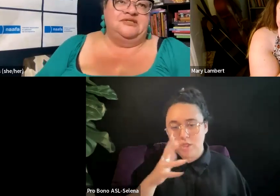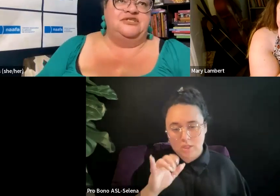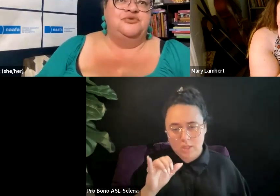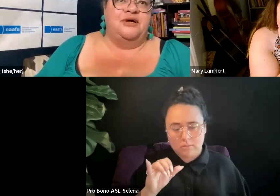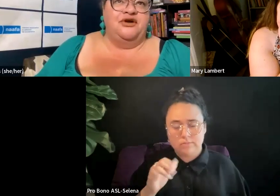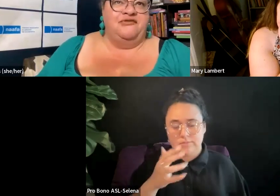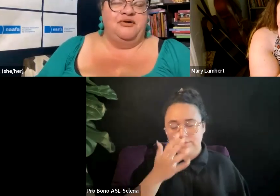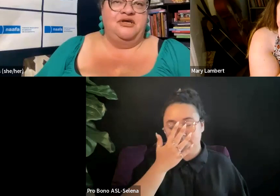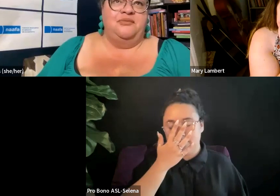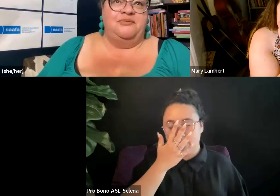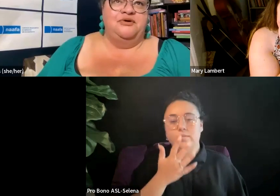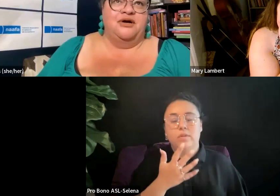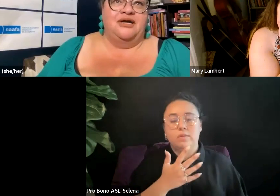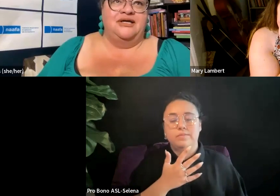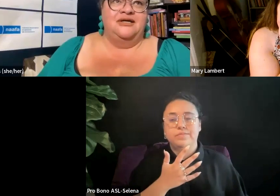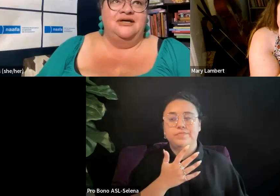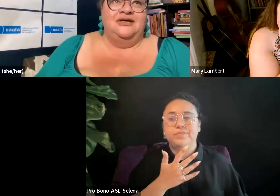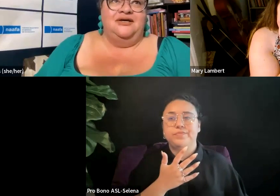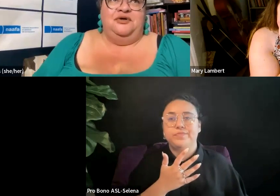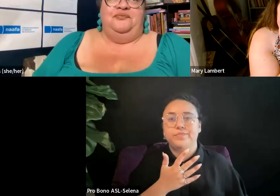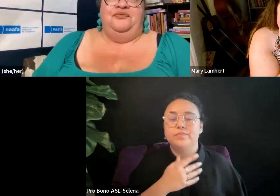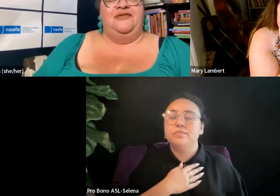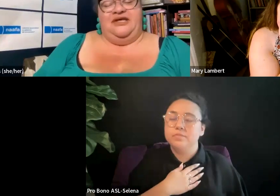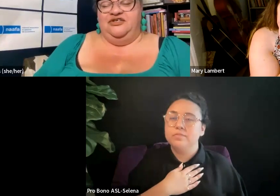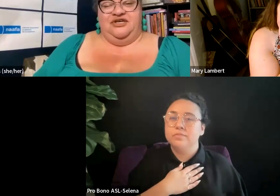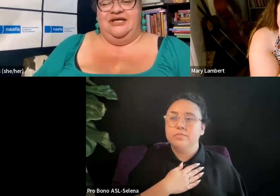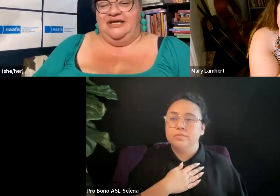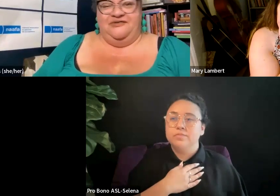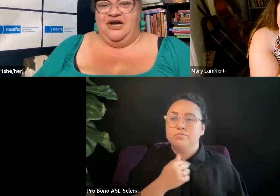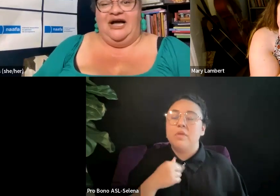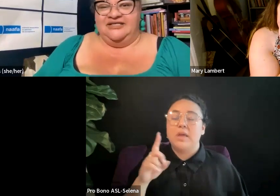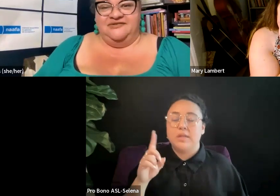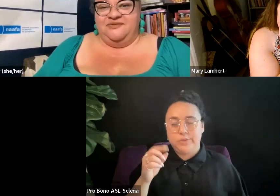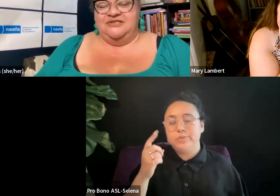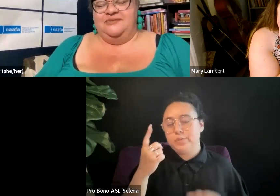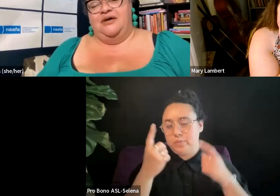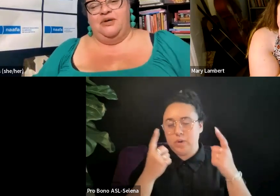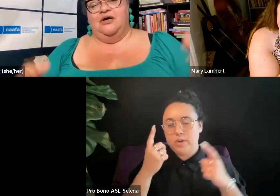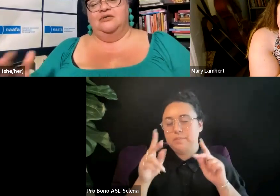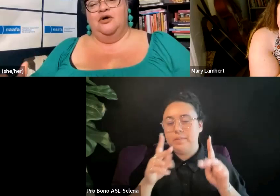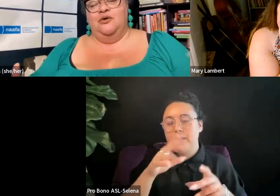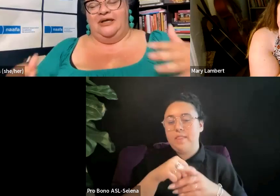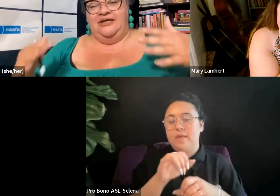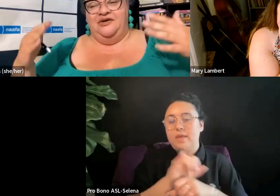So I do wonder if, you know, people who are in in the industry in different kinds of spaces. I mean, like we all know